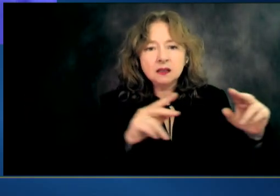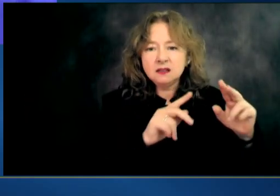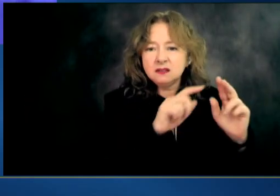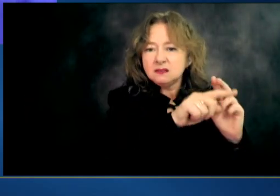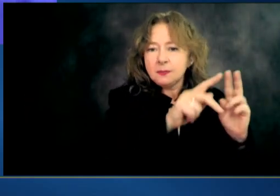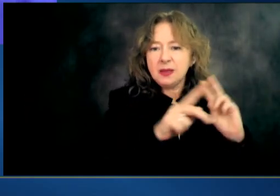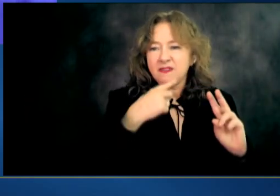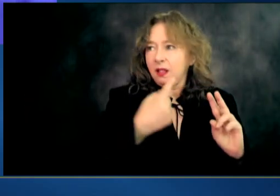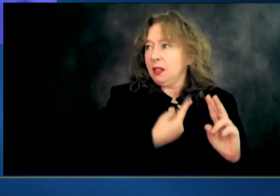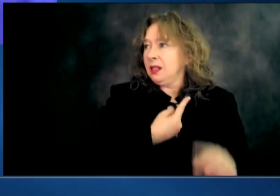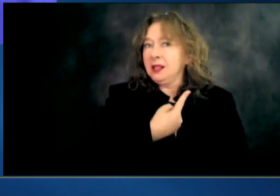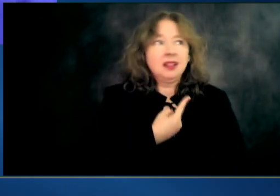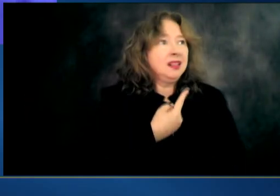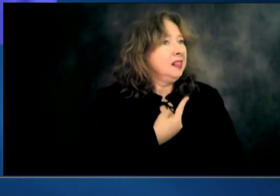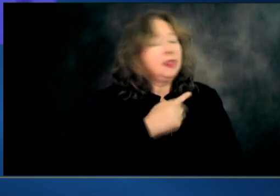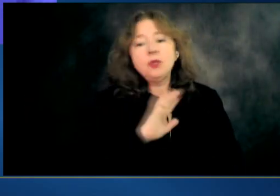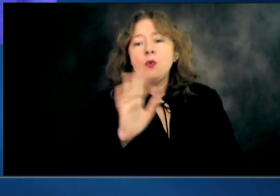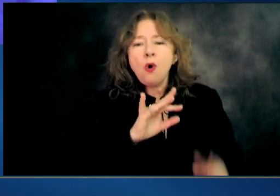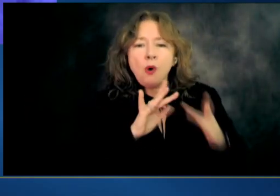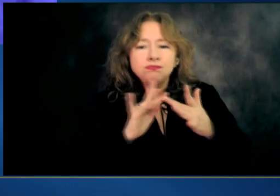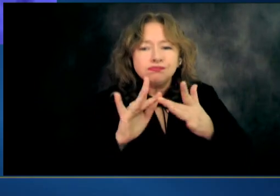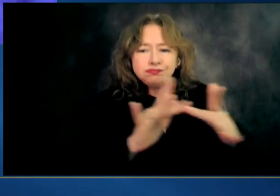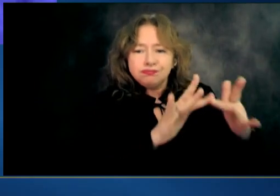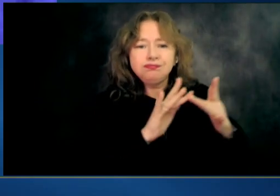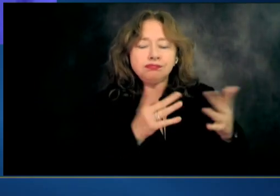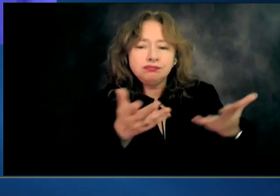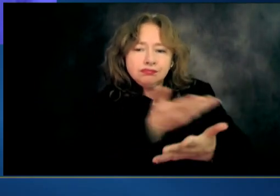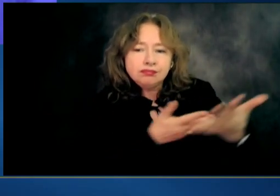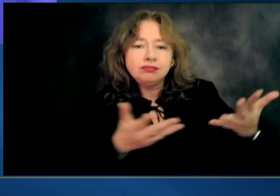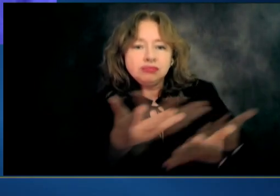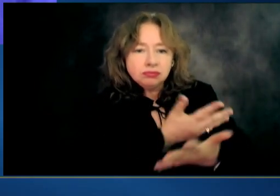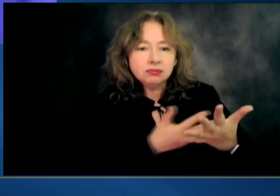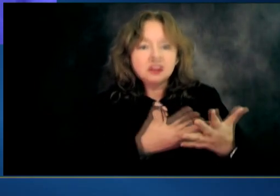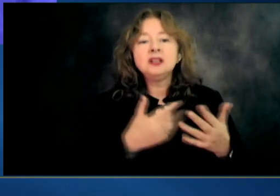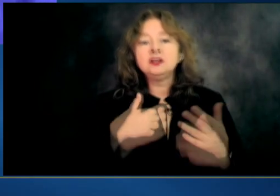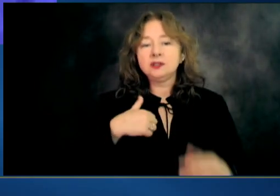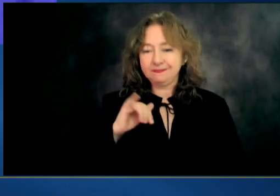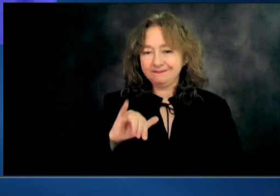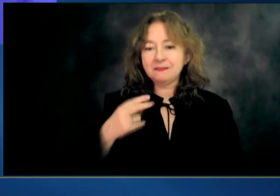we have been working harder to try to communicate that information more broadly